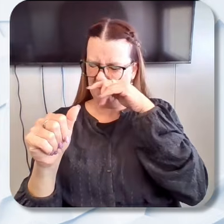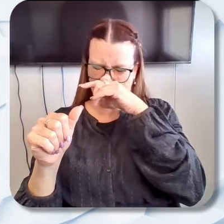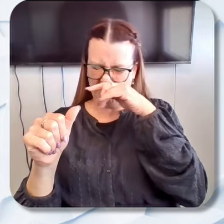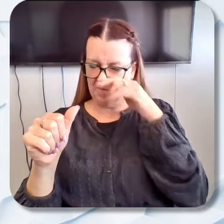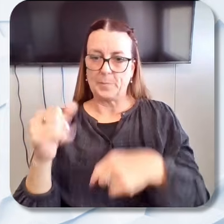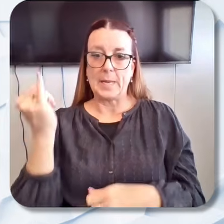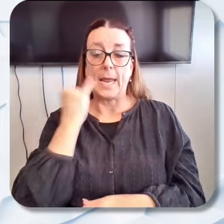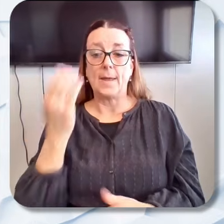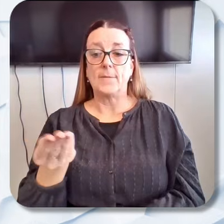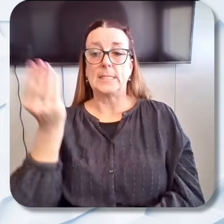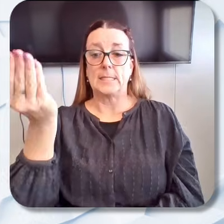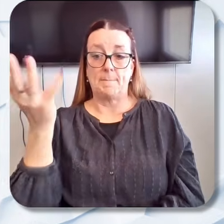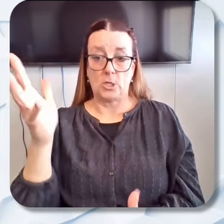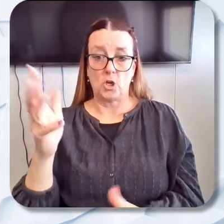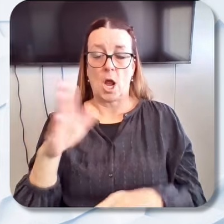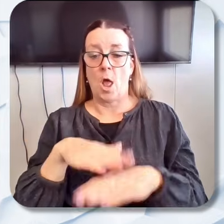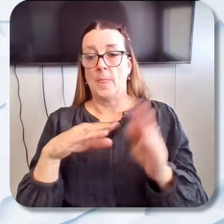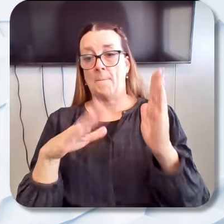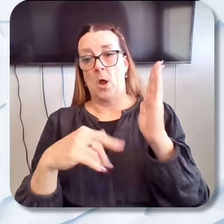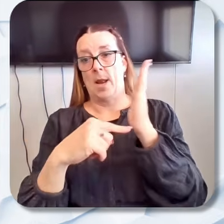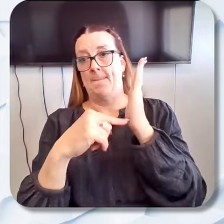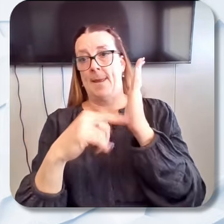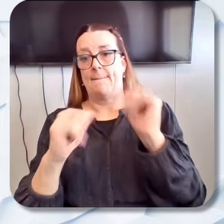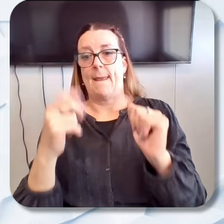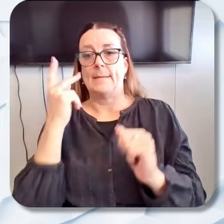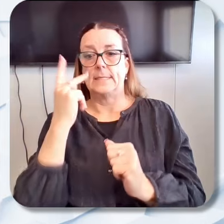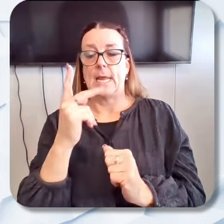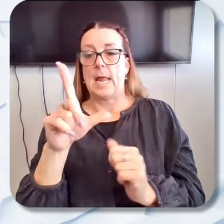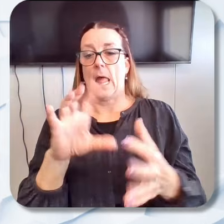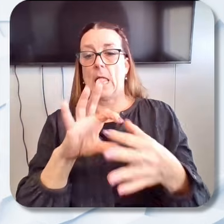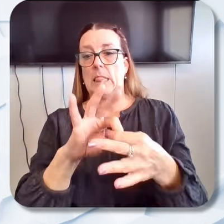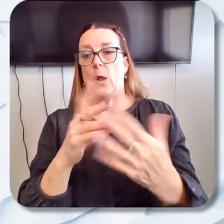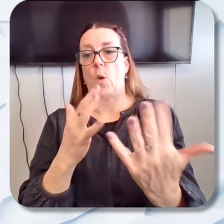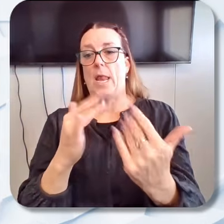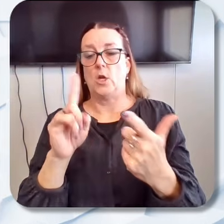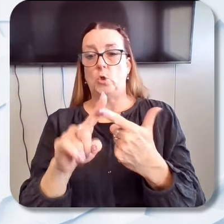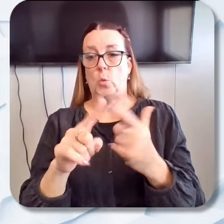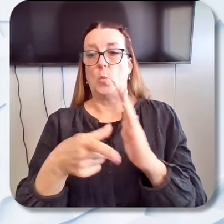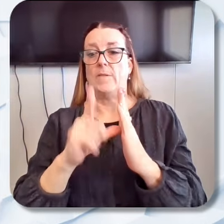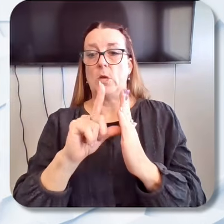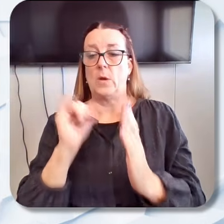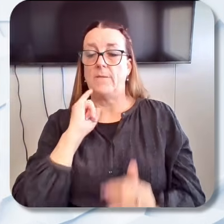submission at the bottom, you can see there's a link waiting for review. If you click on the review submission button.